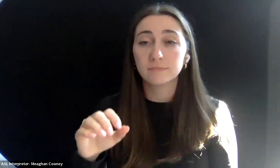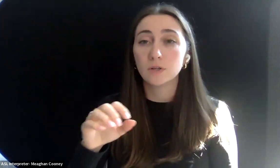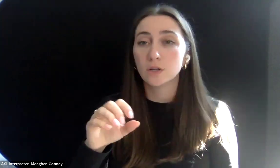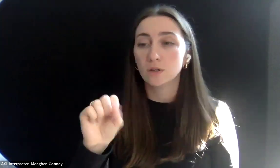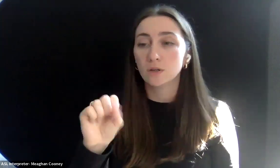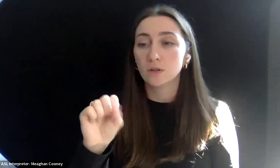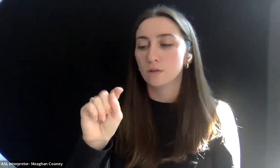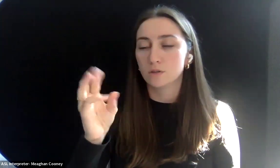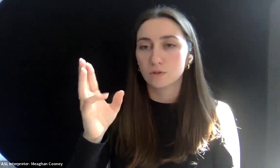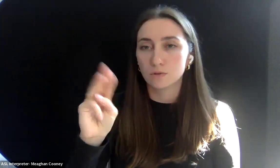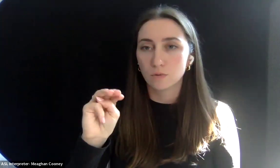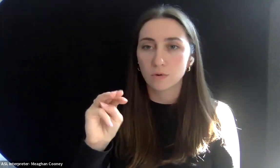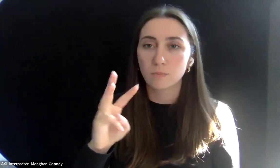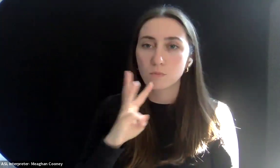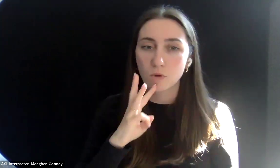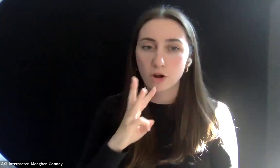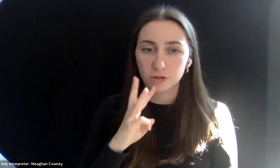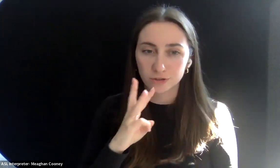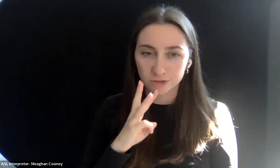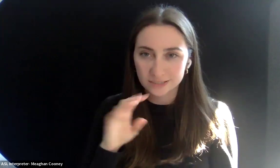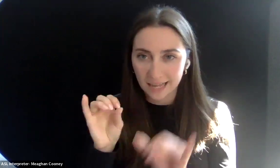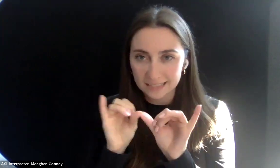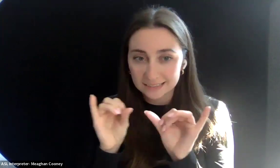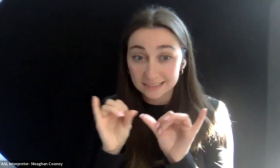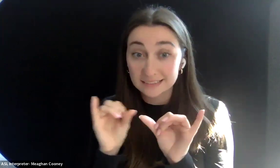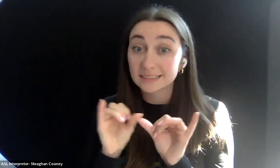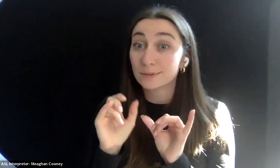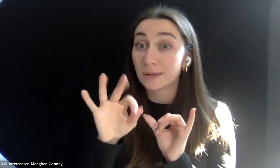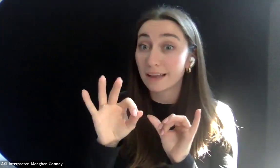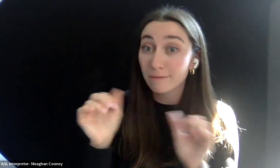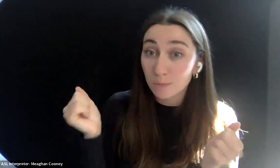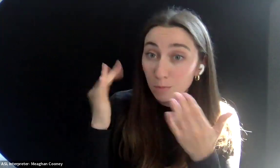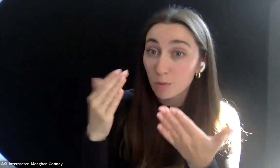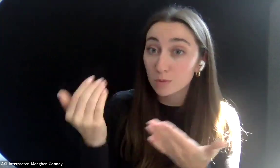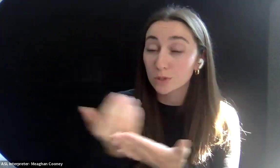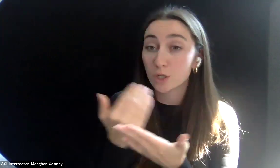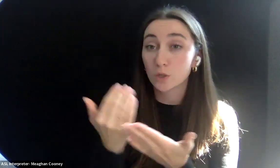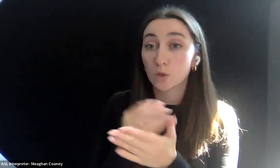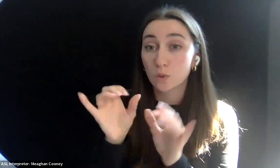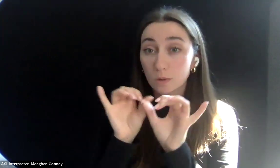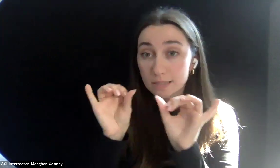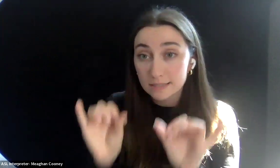So this would apply if the project is proposing a new stormwater system or substantial improvement to one.